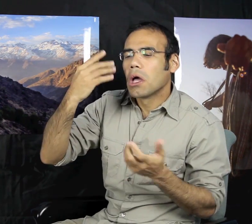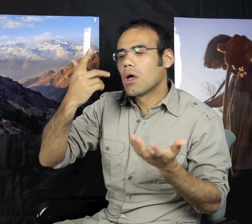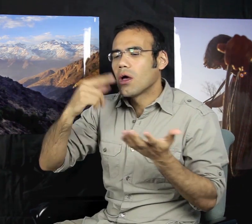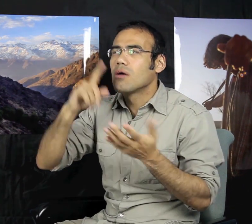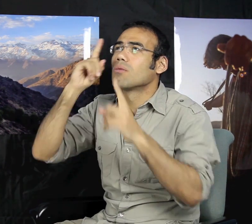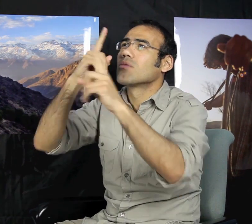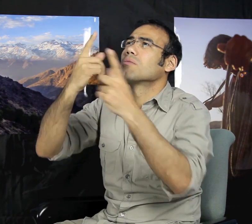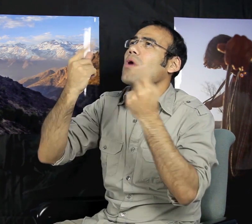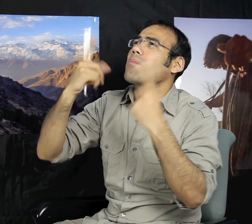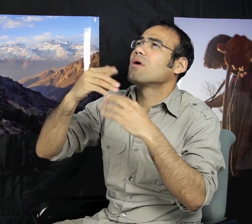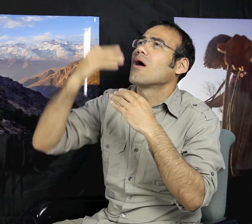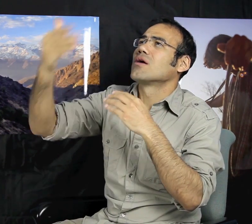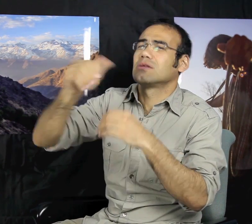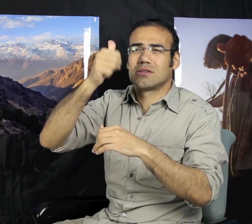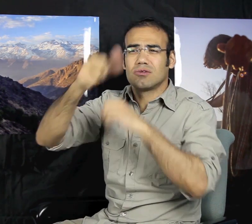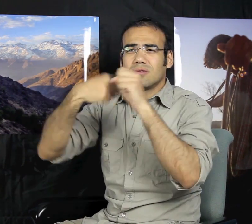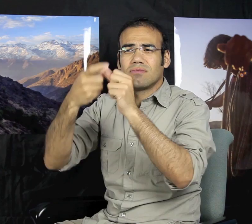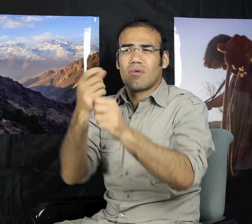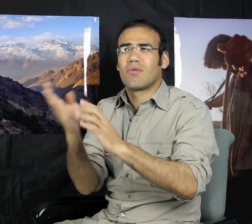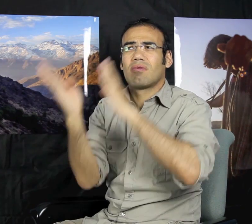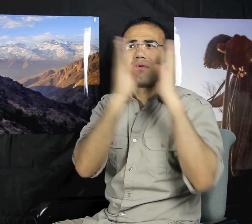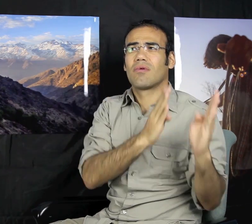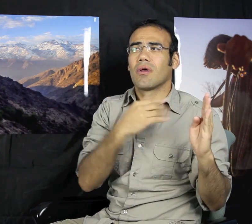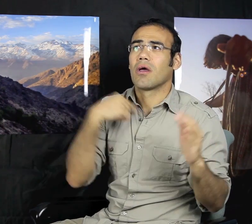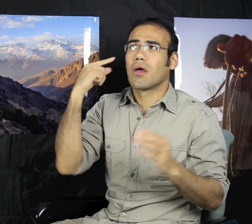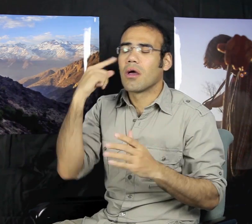at the time I was thinking about my goal and what would happen 10 years from now.